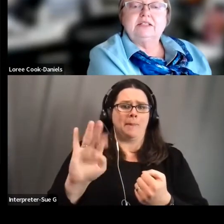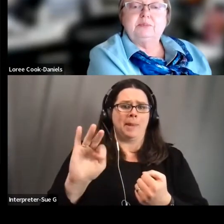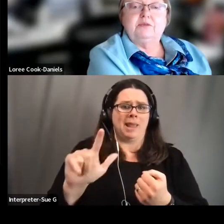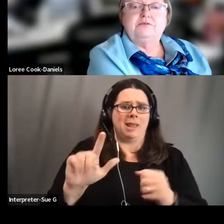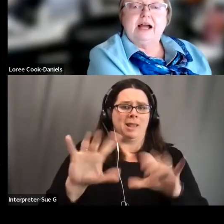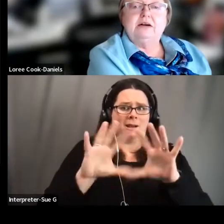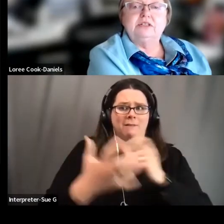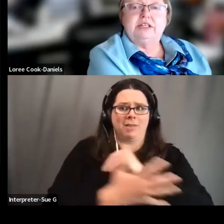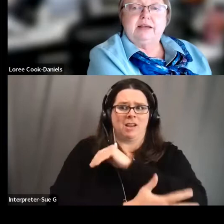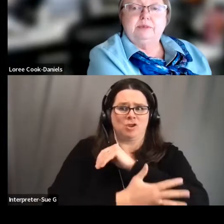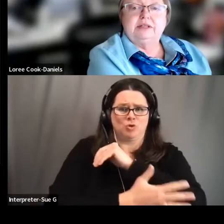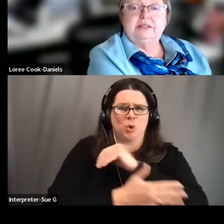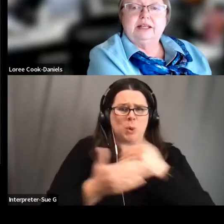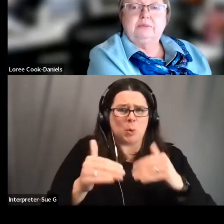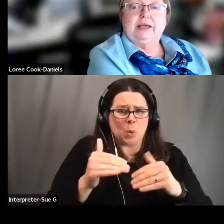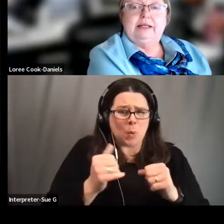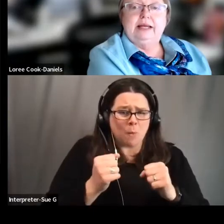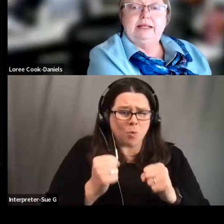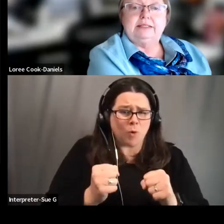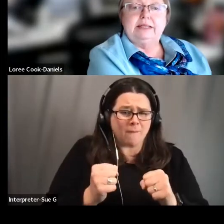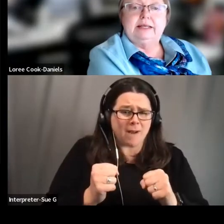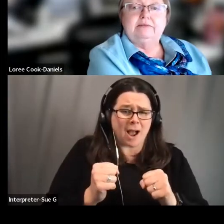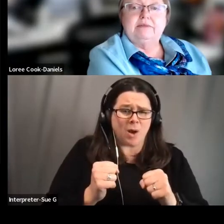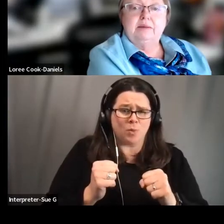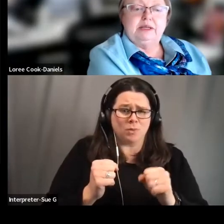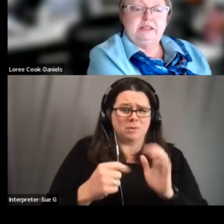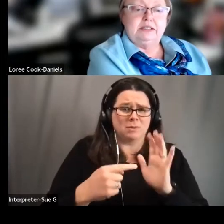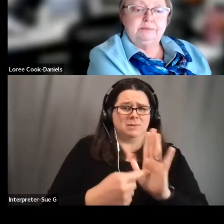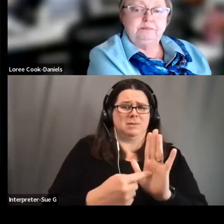That's a profound statement that we can let sink in a bit.